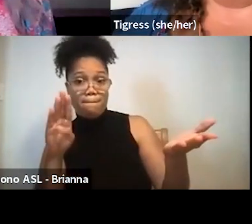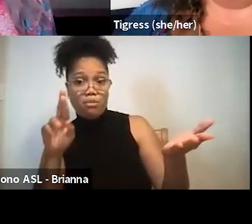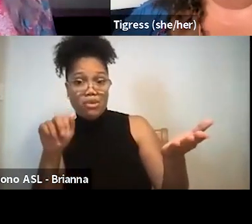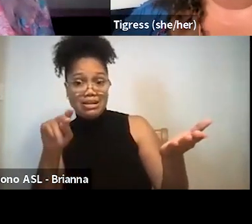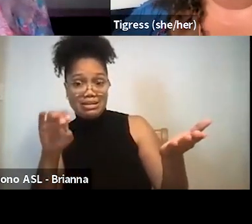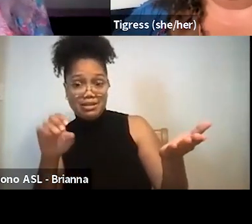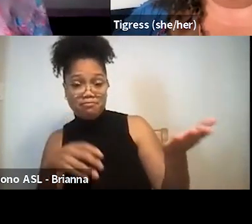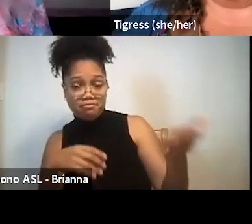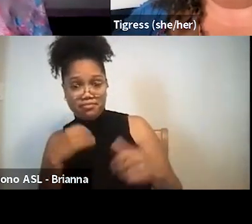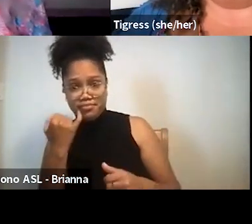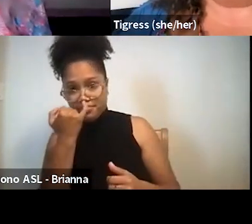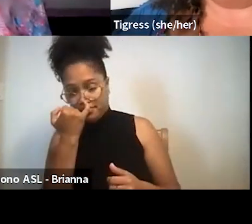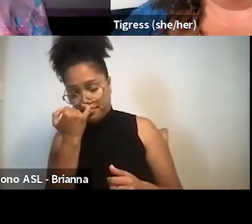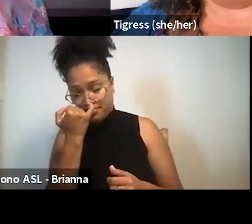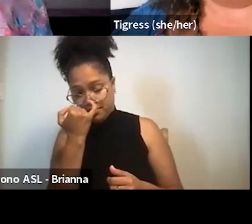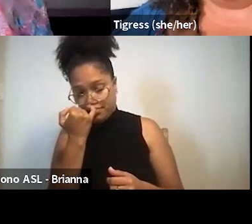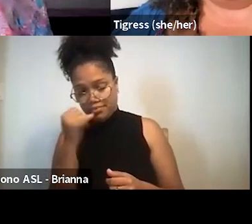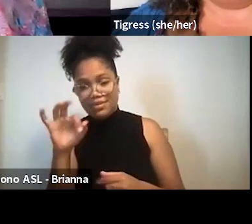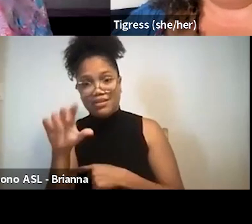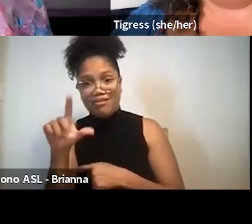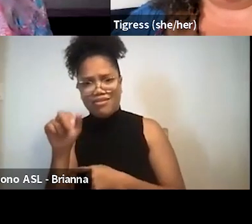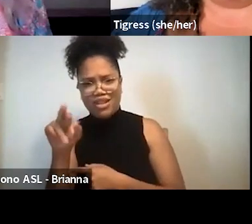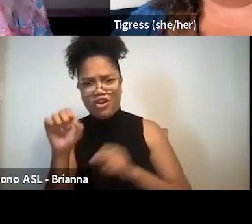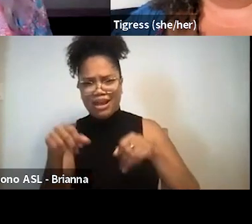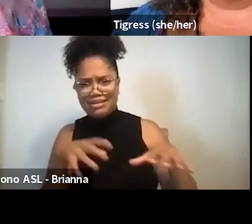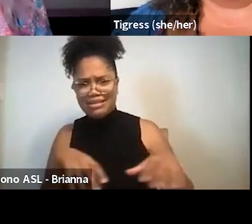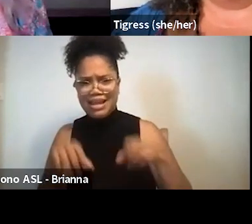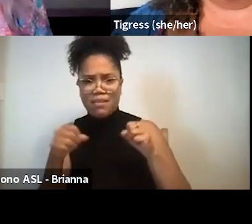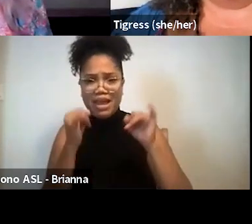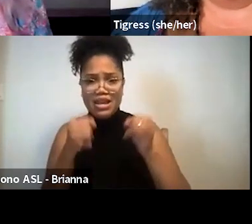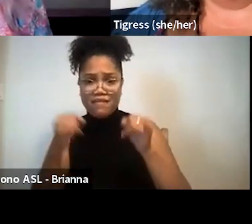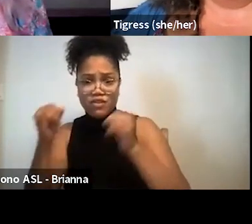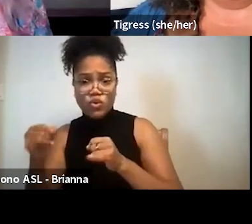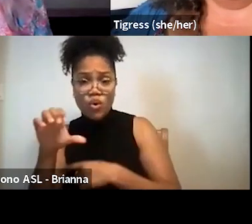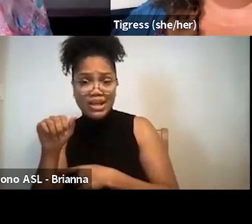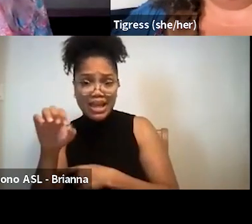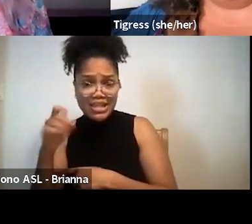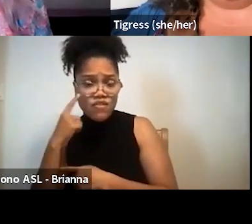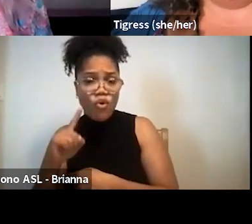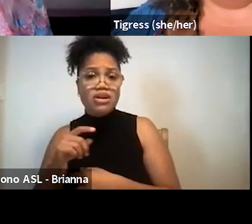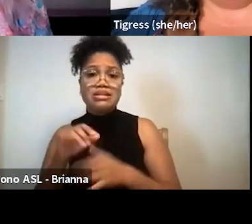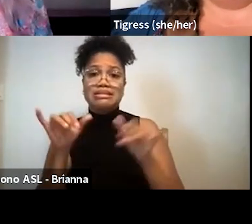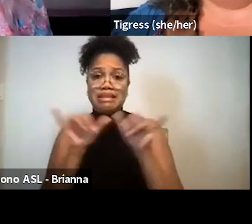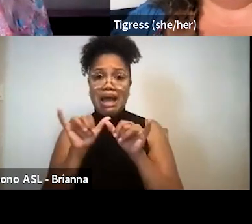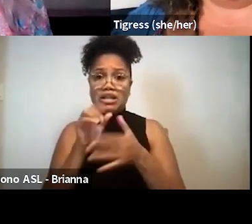Do does is flair able to take on individual cases of size discrimination or do we need to wait